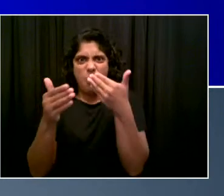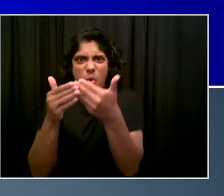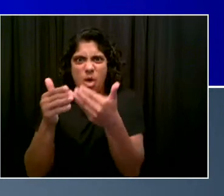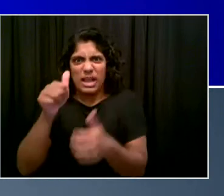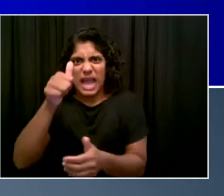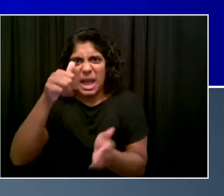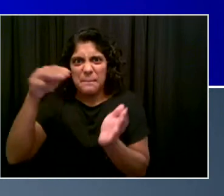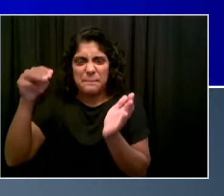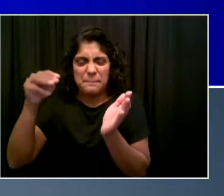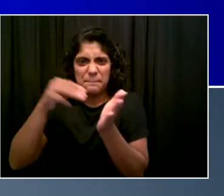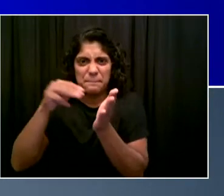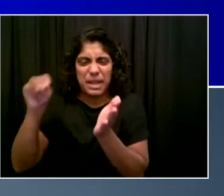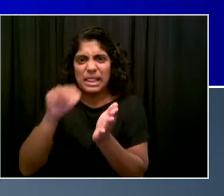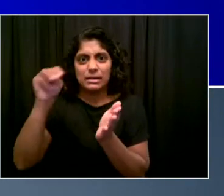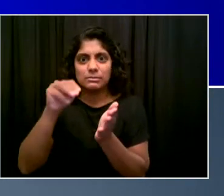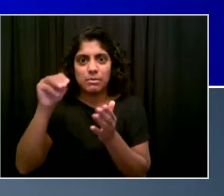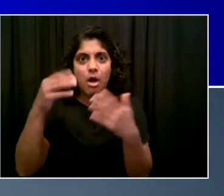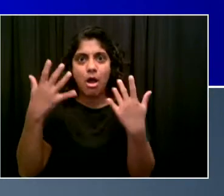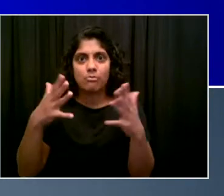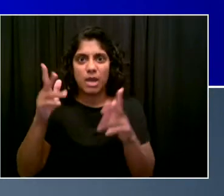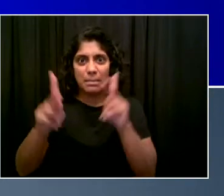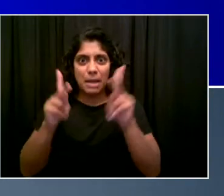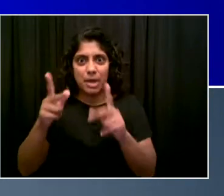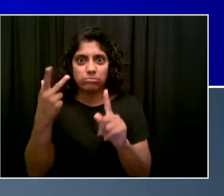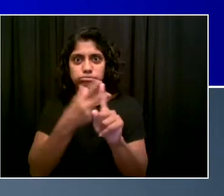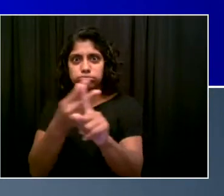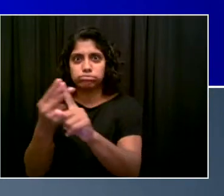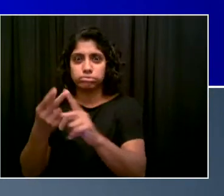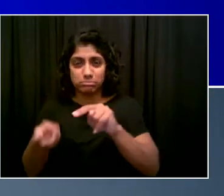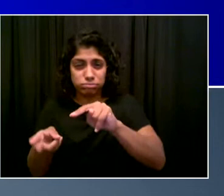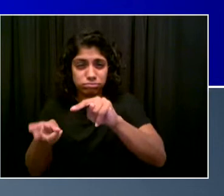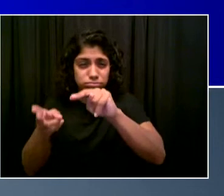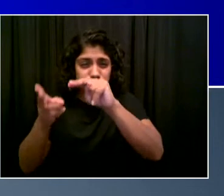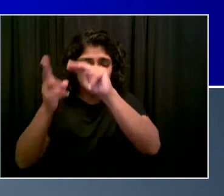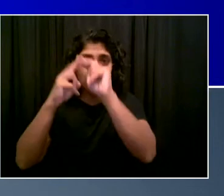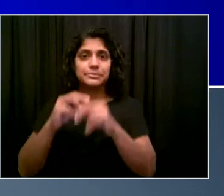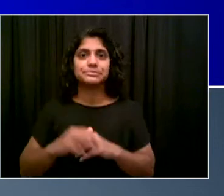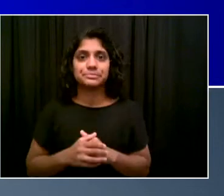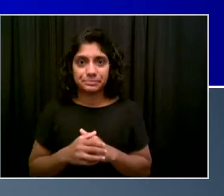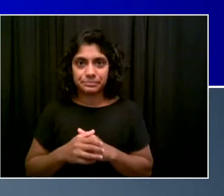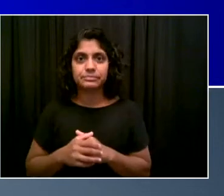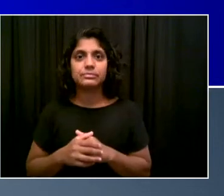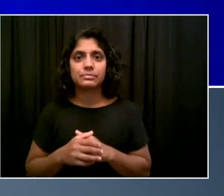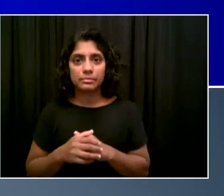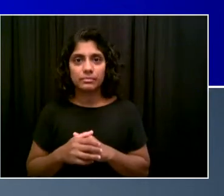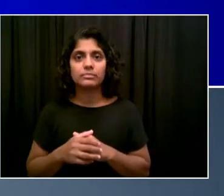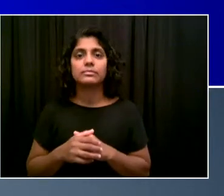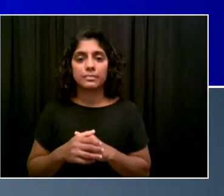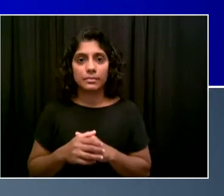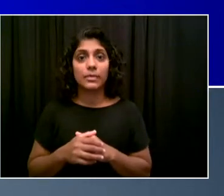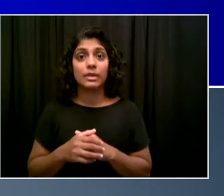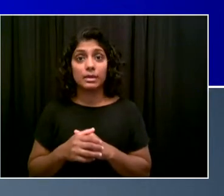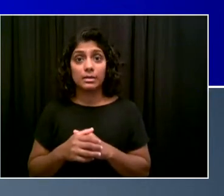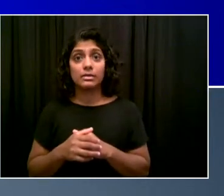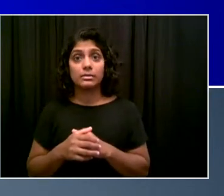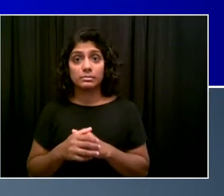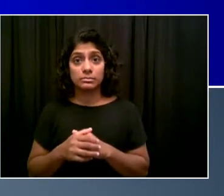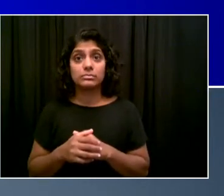AMAZING. EVERY SINGLE DAY THOUSANDS AND THOUSANDOFS OPEP LESTP E FORWARD AND WERE GOING TO TURN